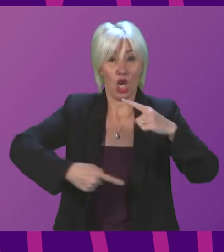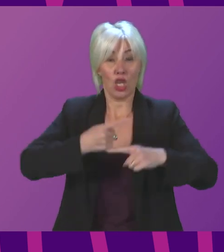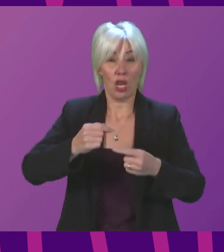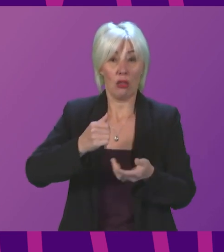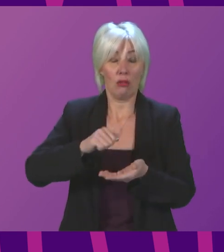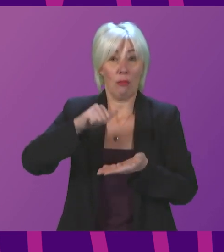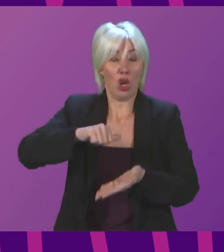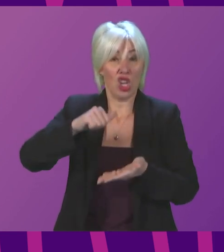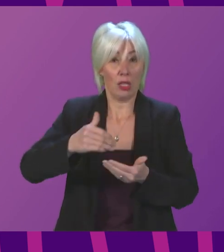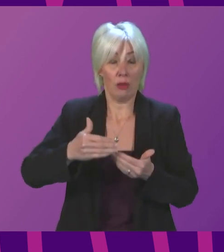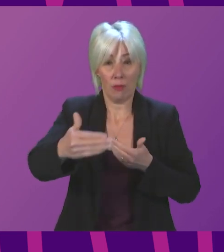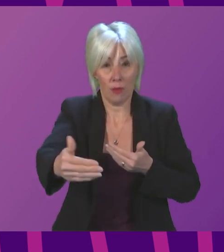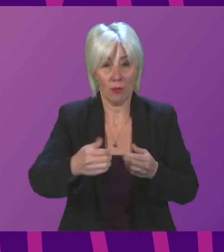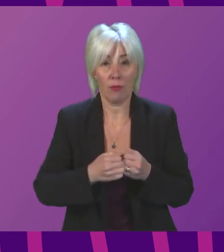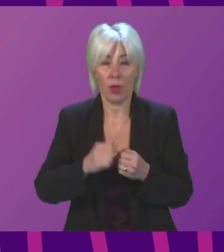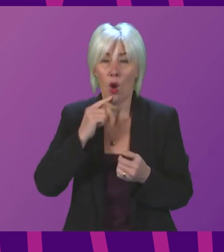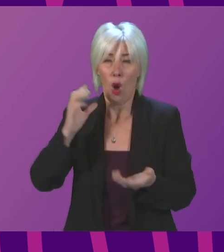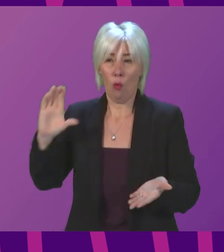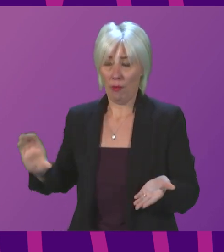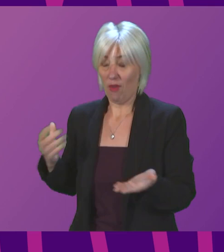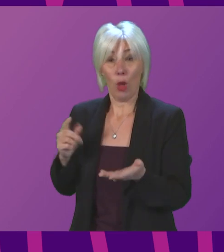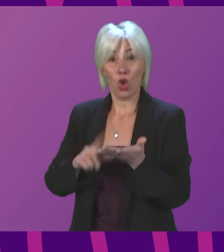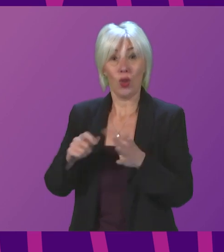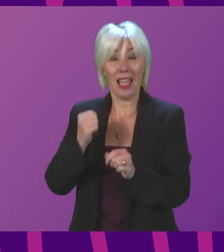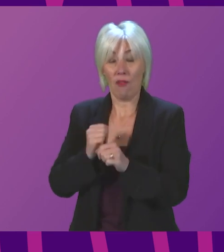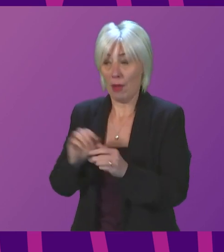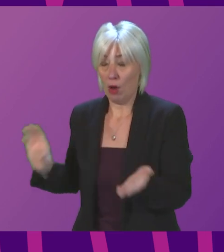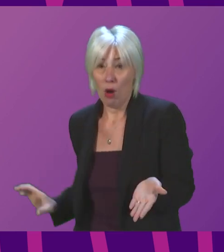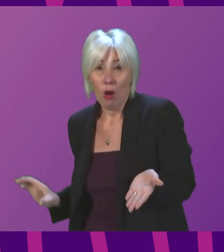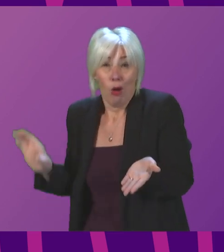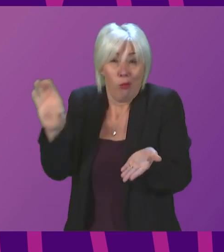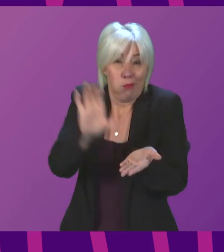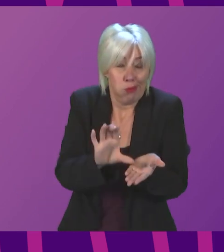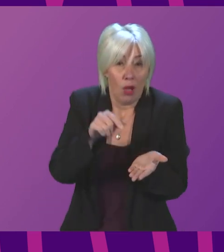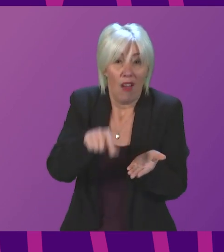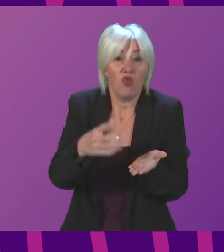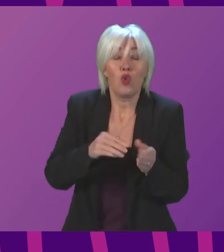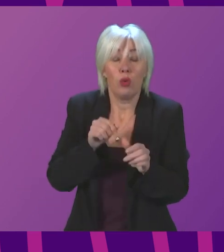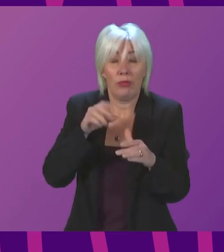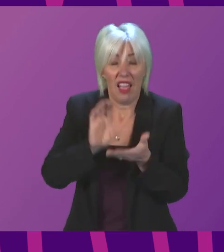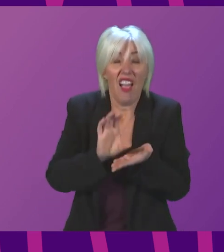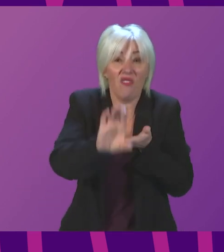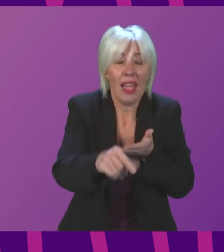that uses the biggest-ever block grant from the UK Government to invest in public services;